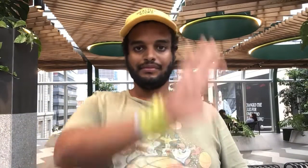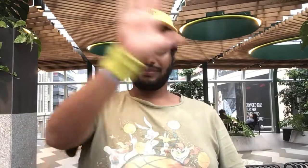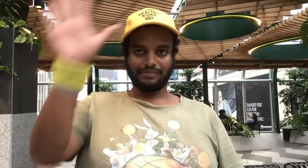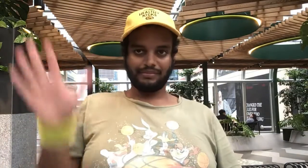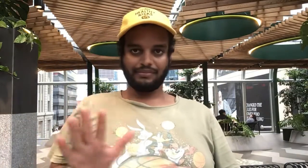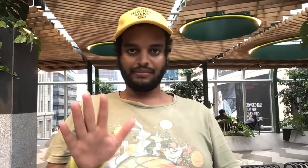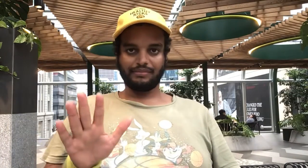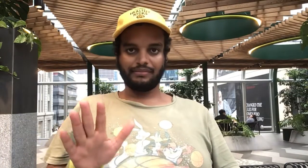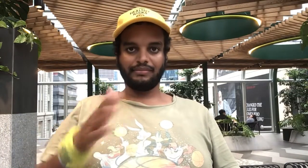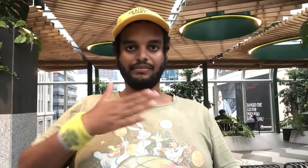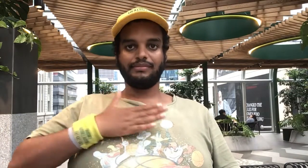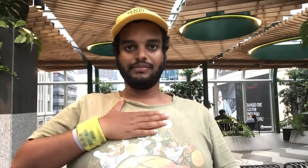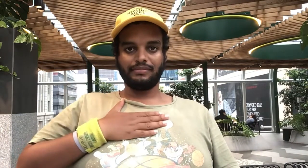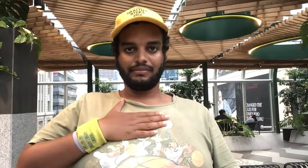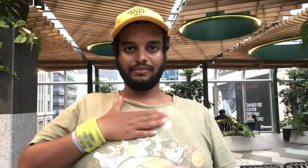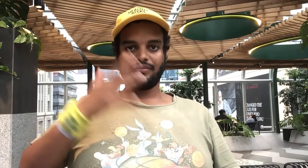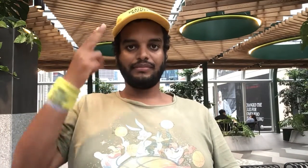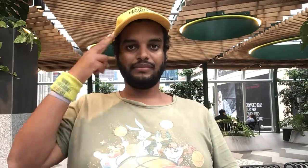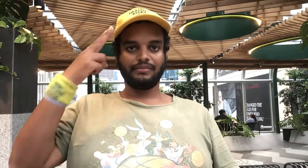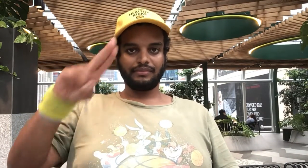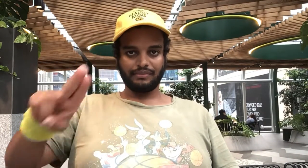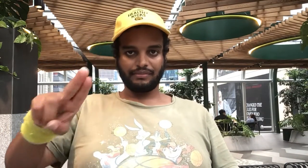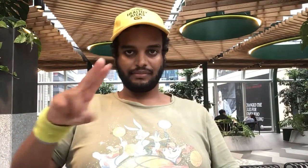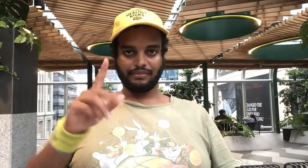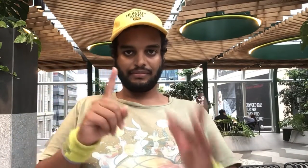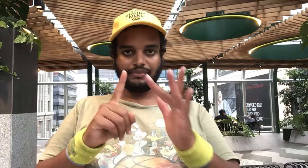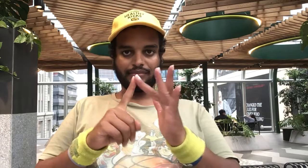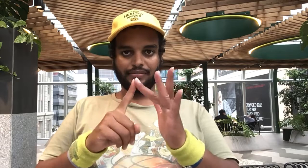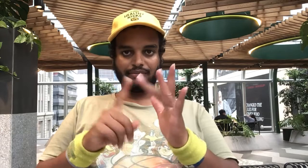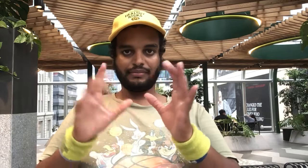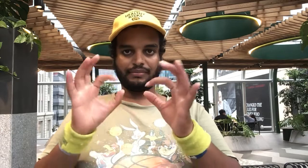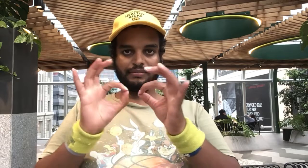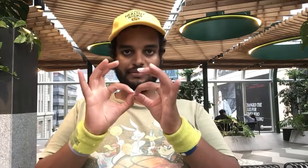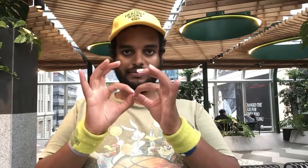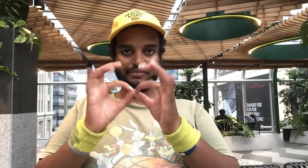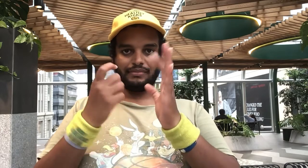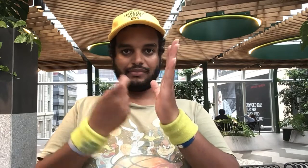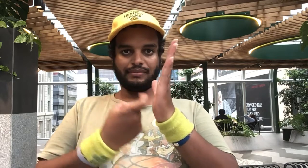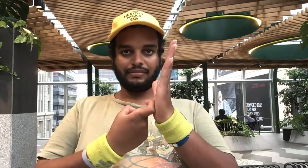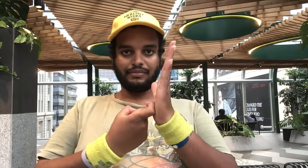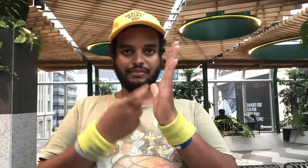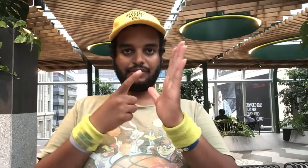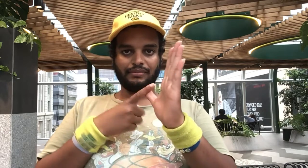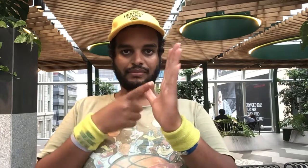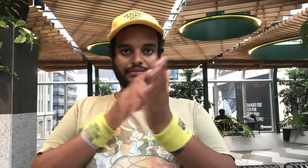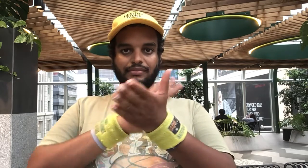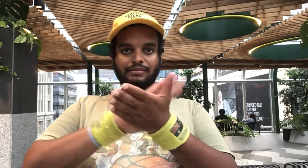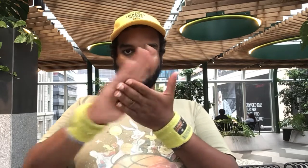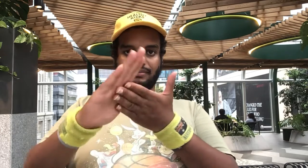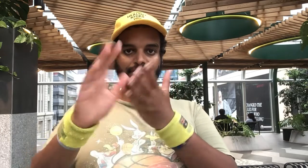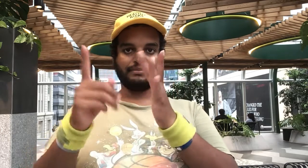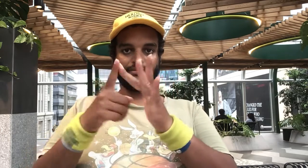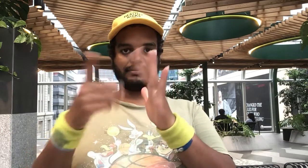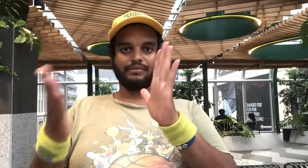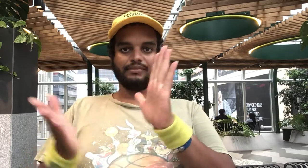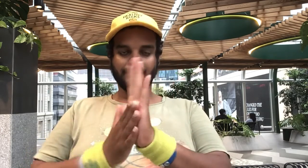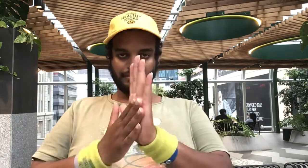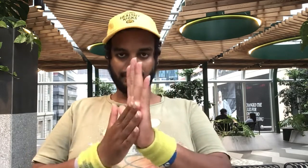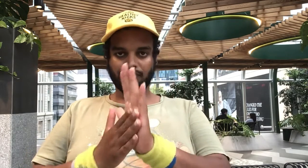Hello My Name is Ibrahim